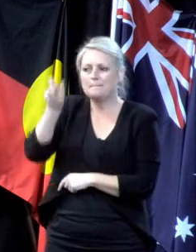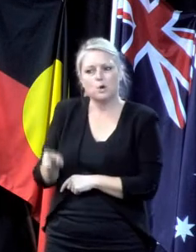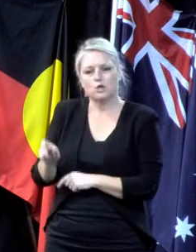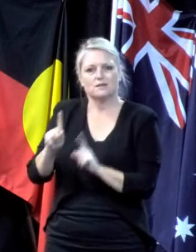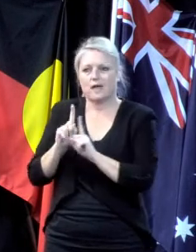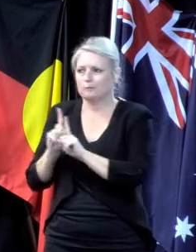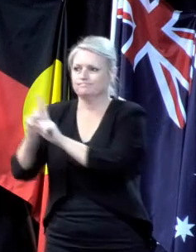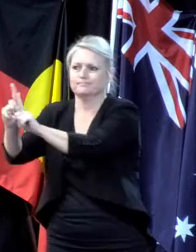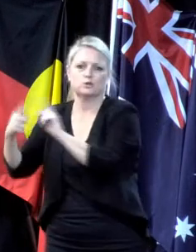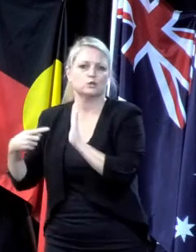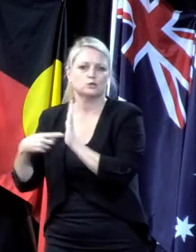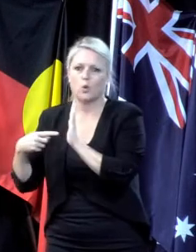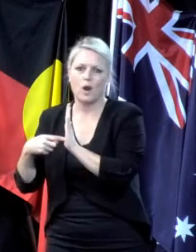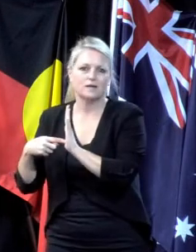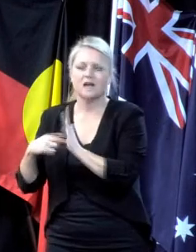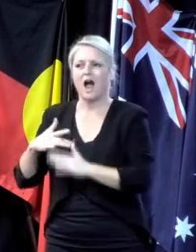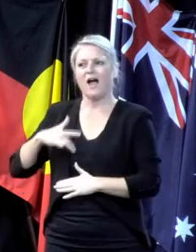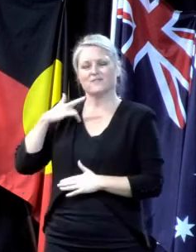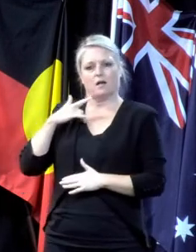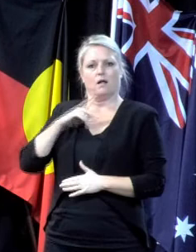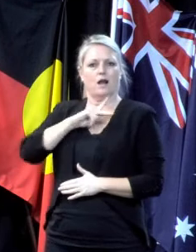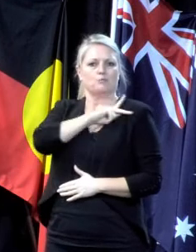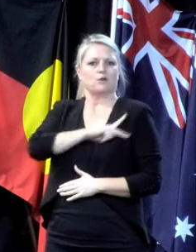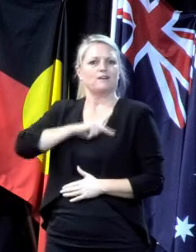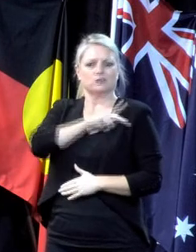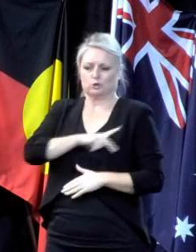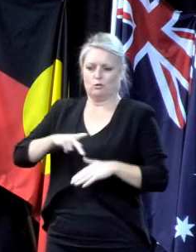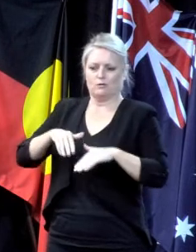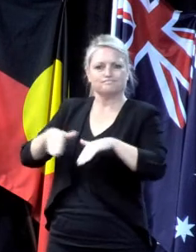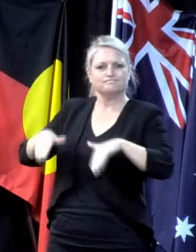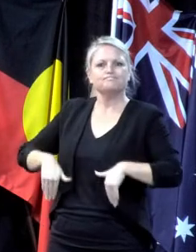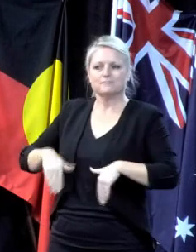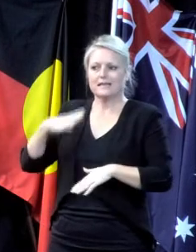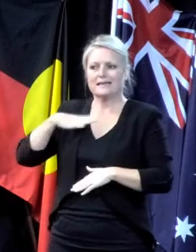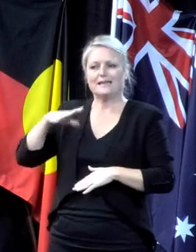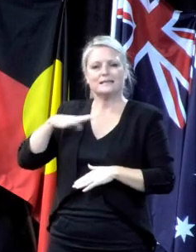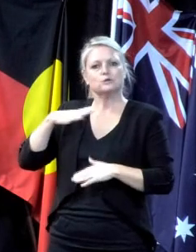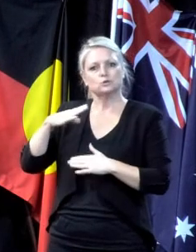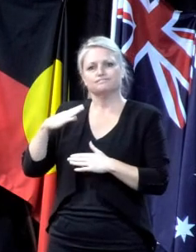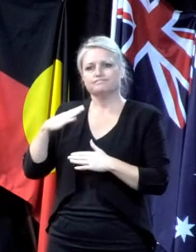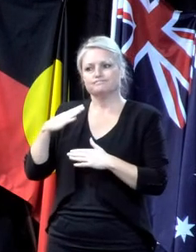Just to keep that professional – professional boundaries in place, professional lines in place.